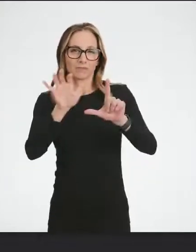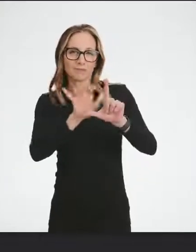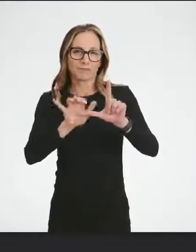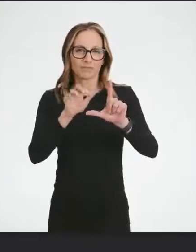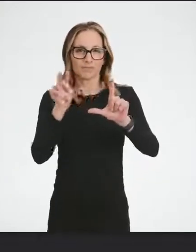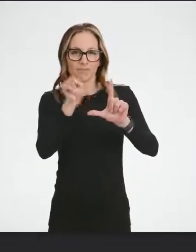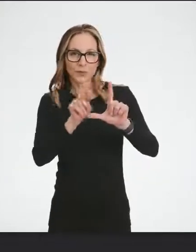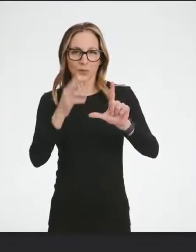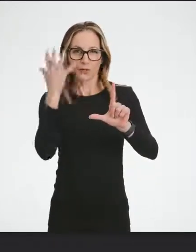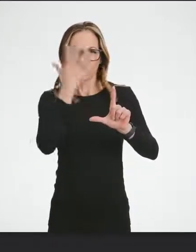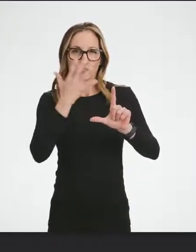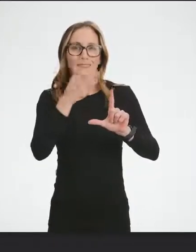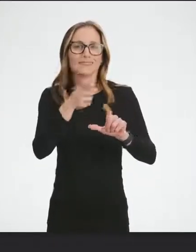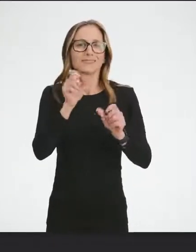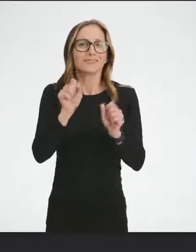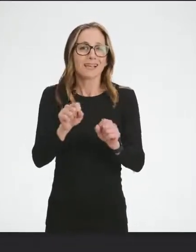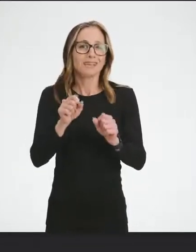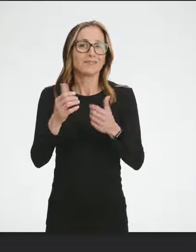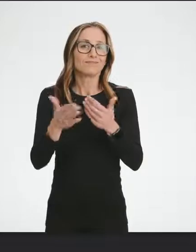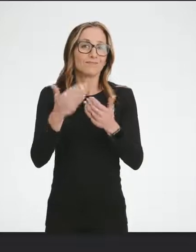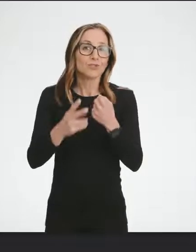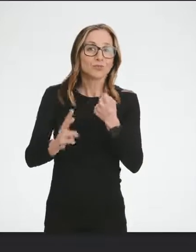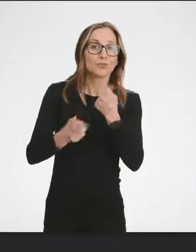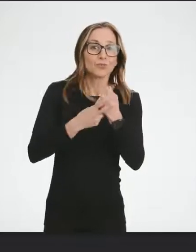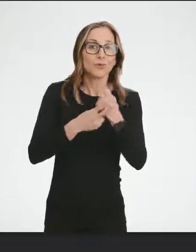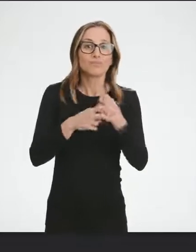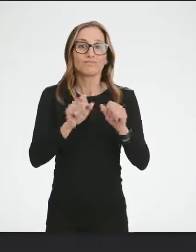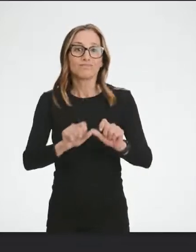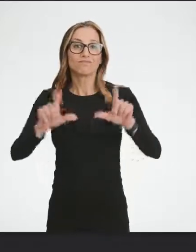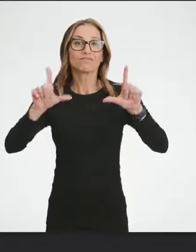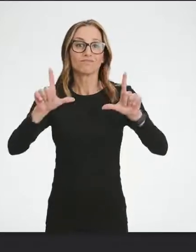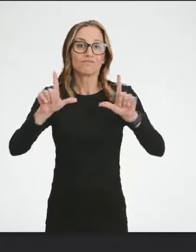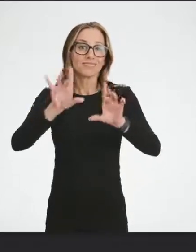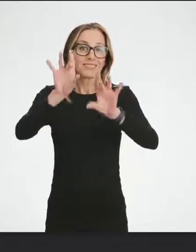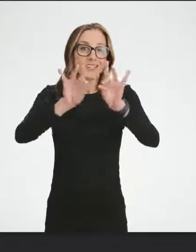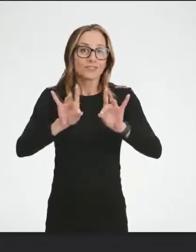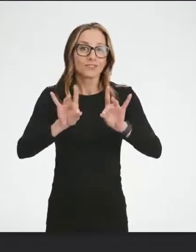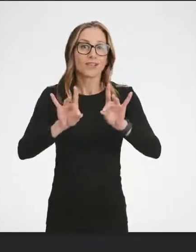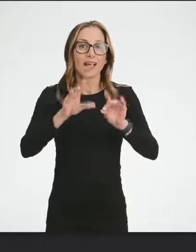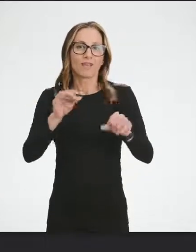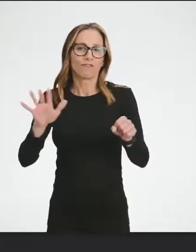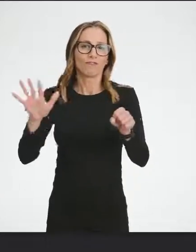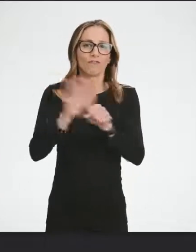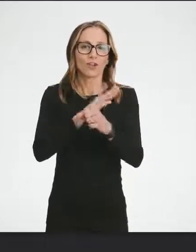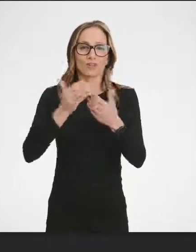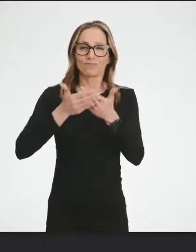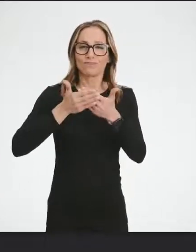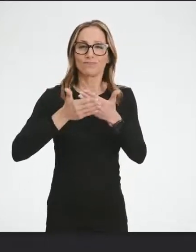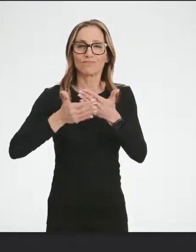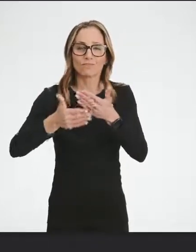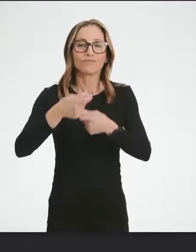easily save and restore selection, and even replace the full contents of a navigation stack.